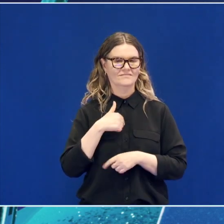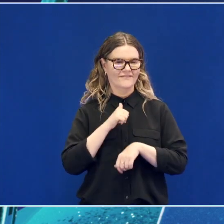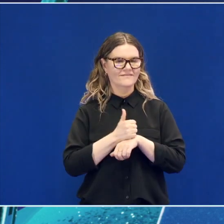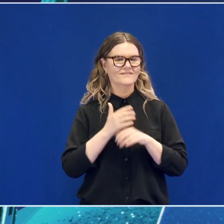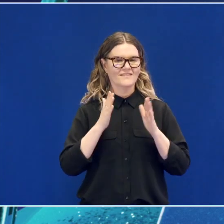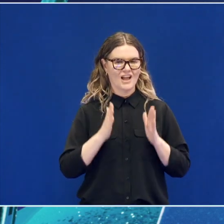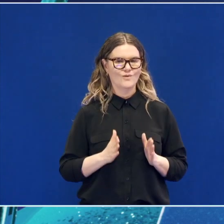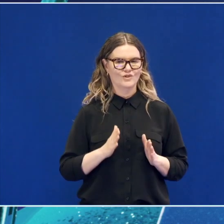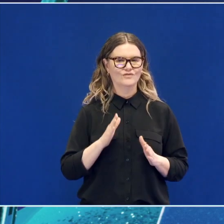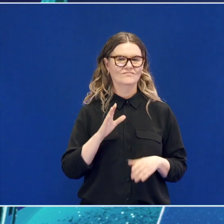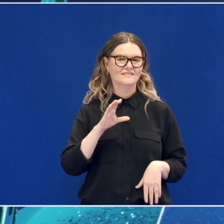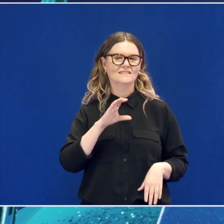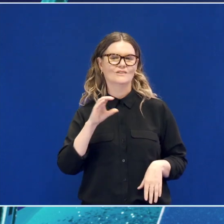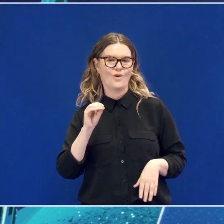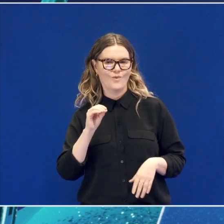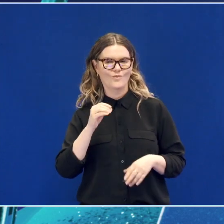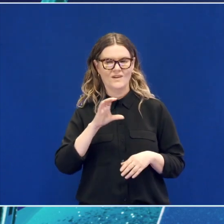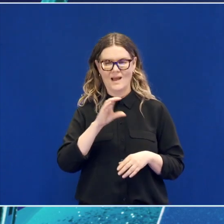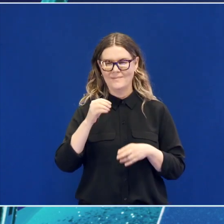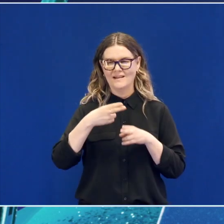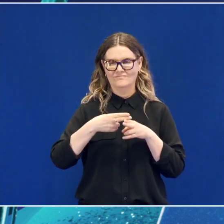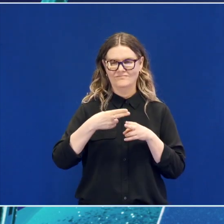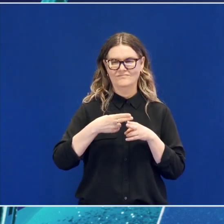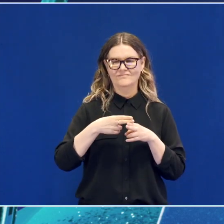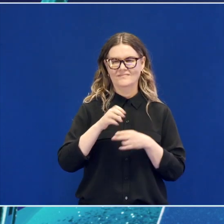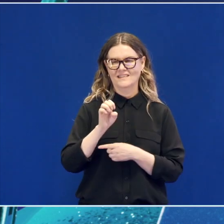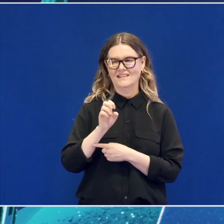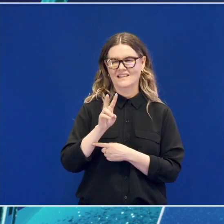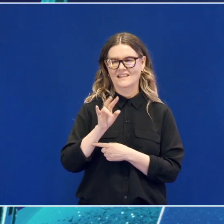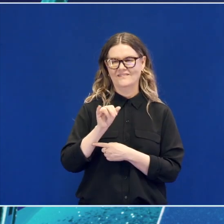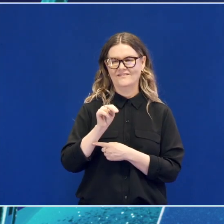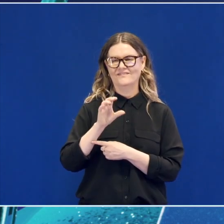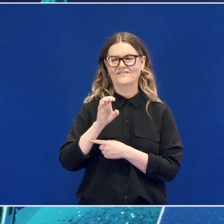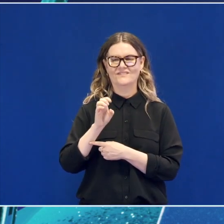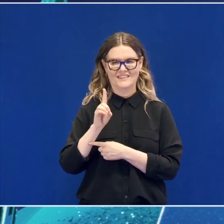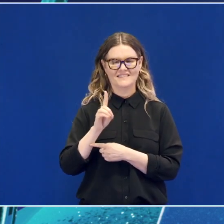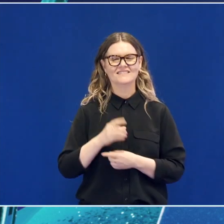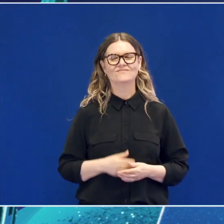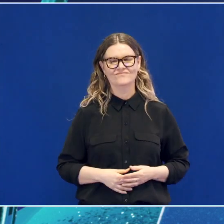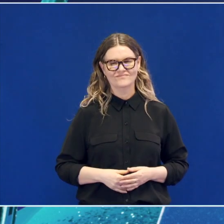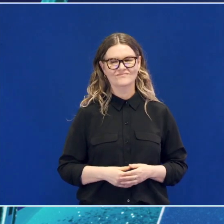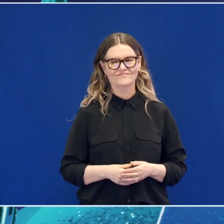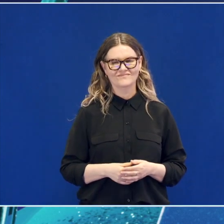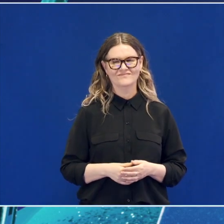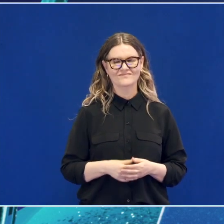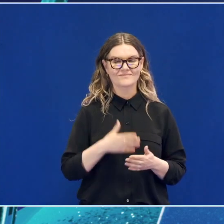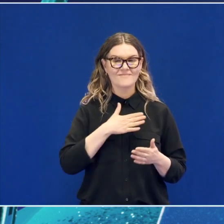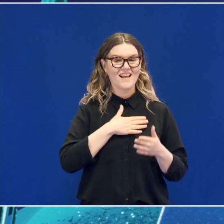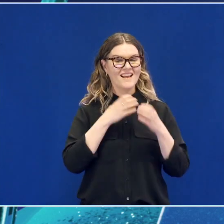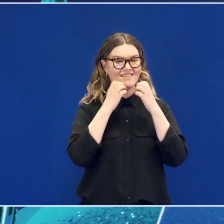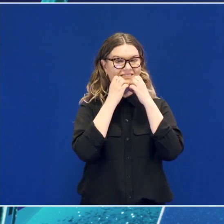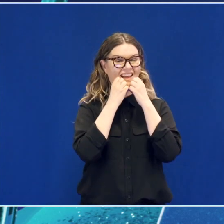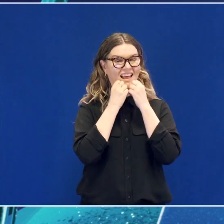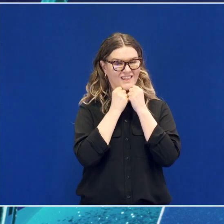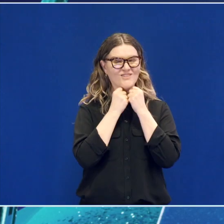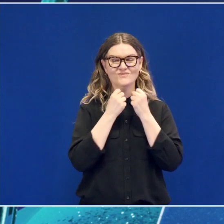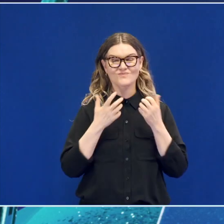And my value, I like to think it's a lot, but my team doesn't let me commit code anymore, so I don't know.